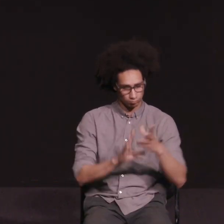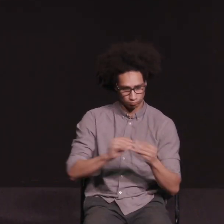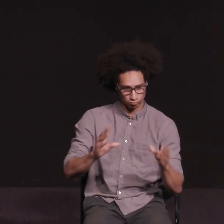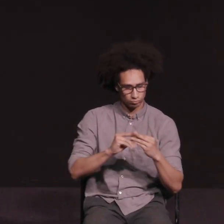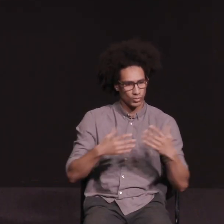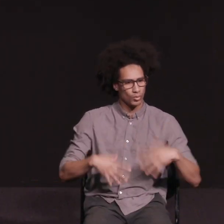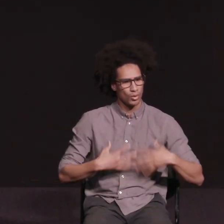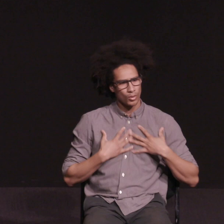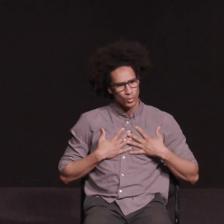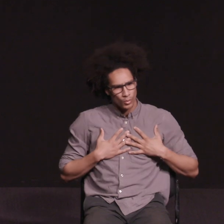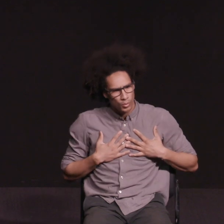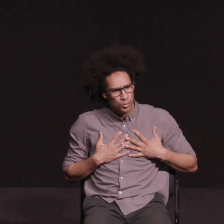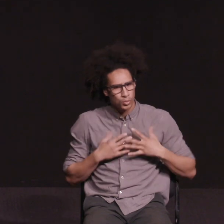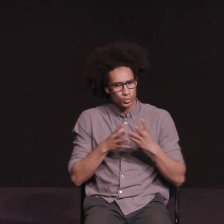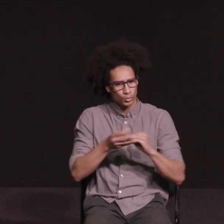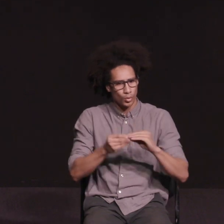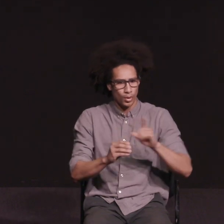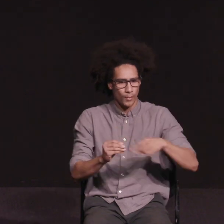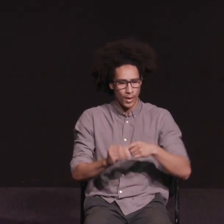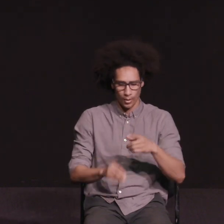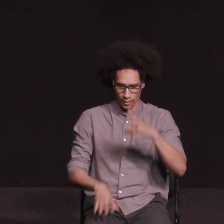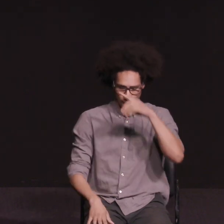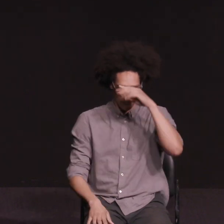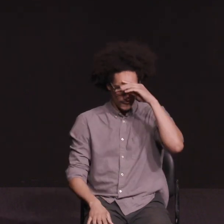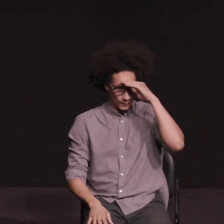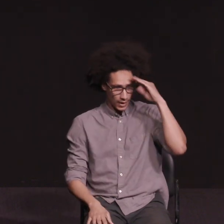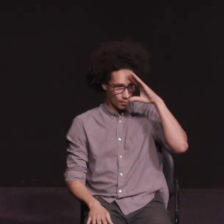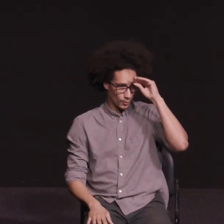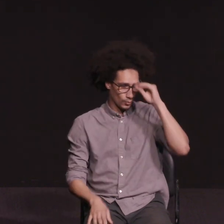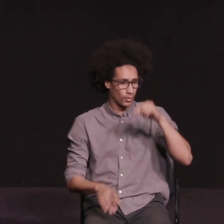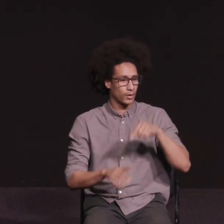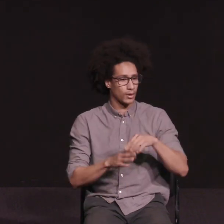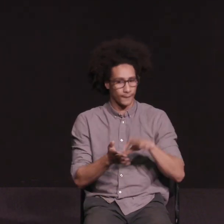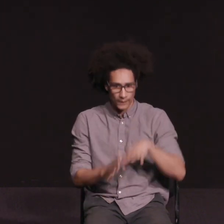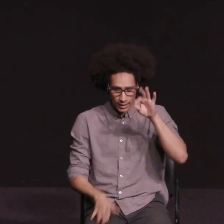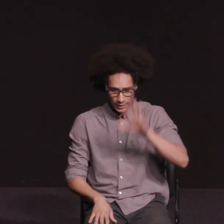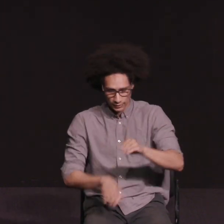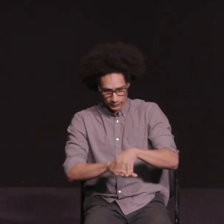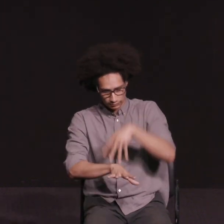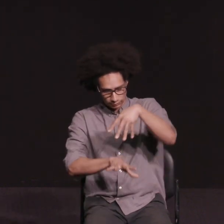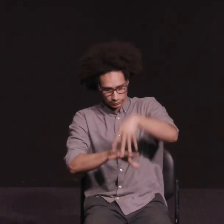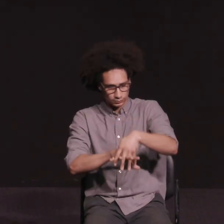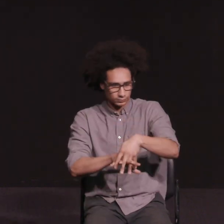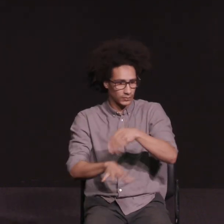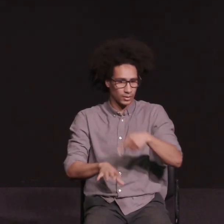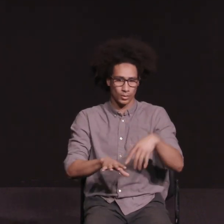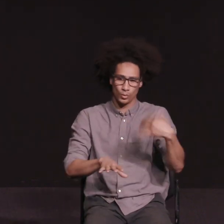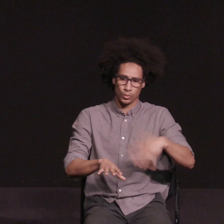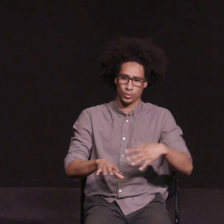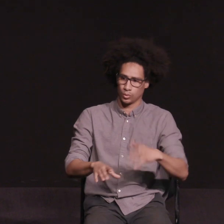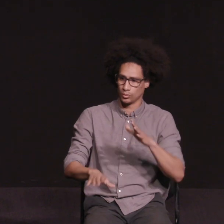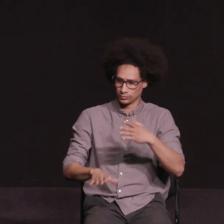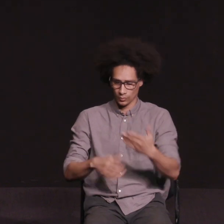discovery of his African roots and was hailed as a stepping stone in the literature.